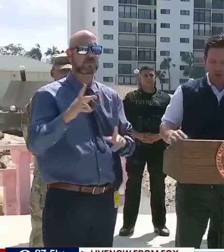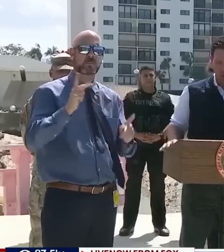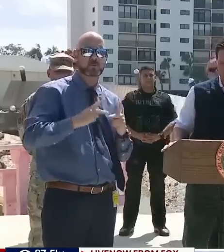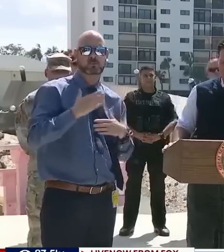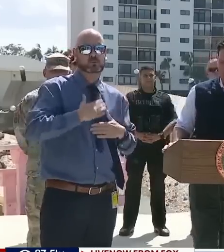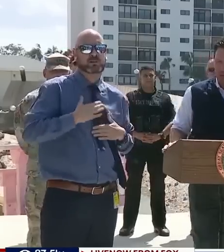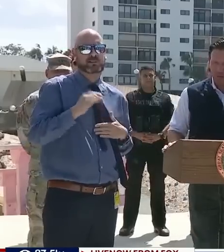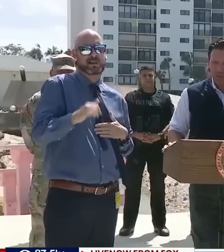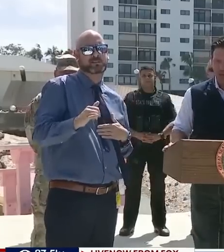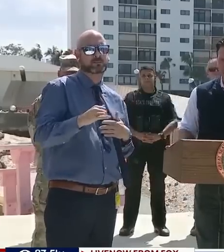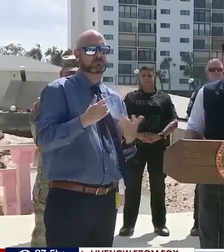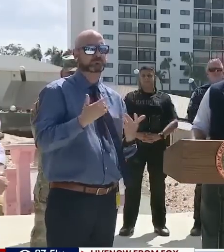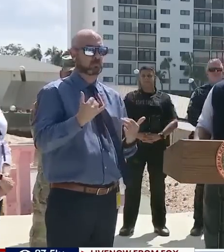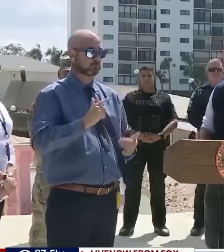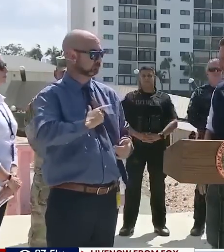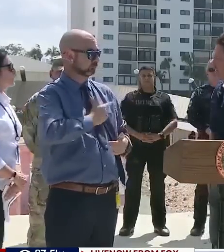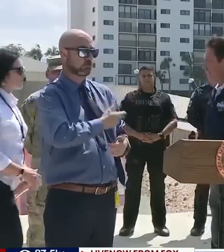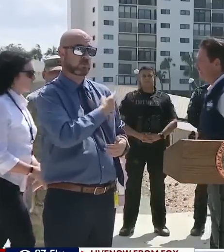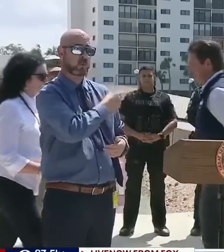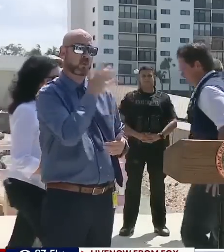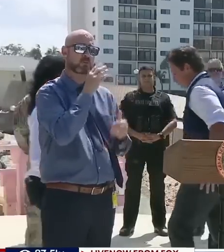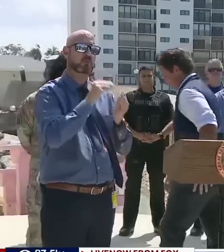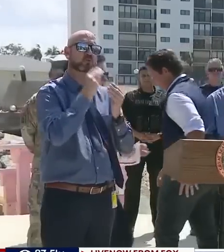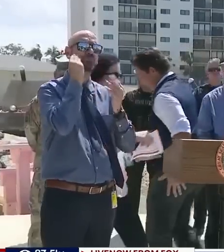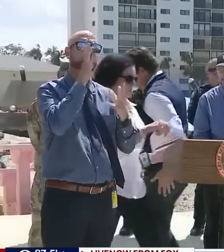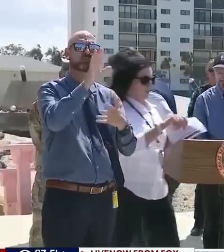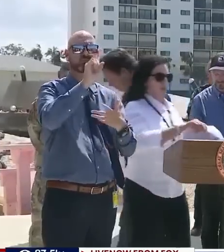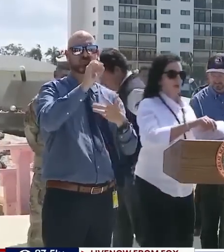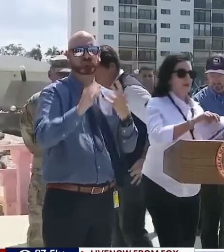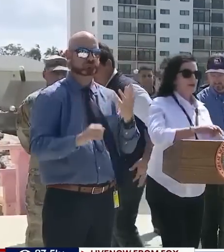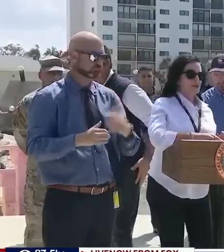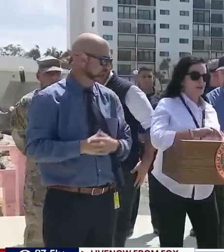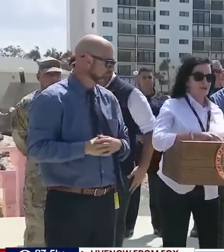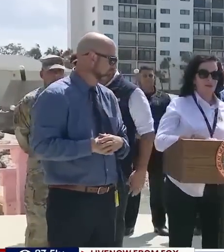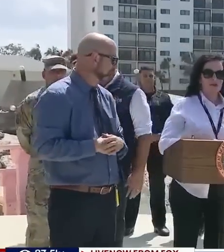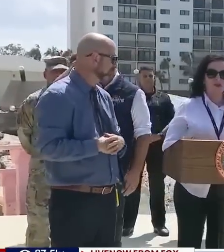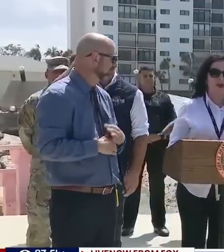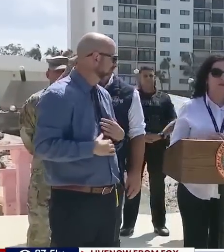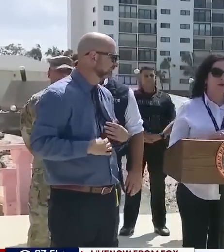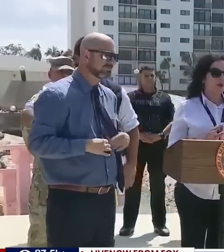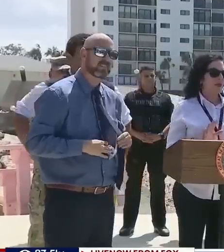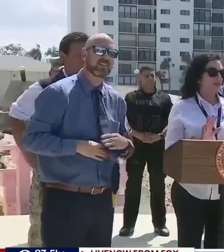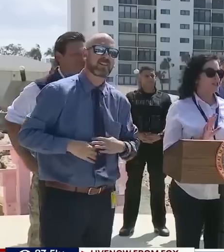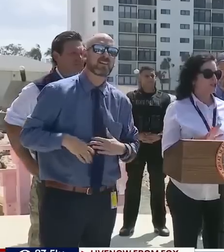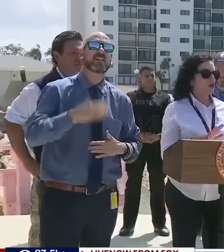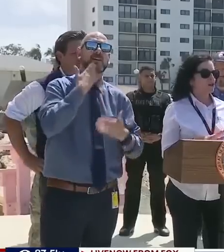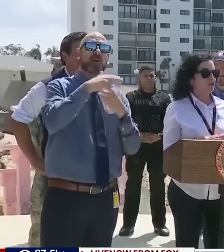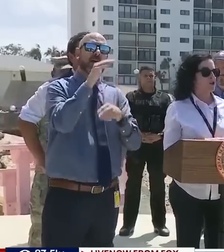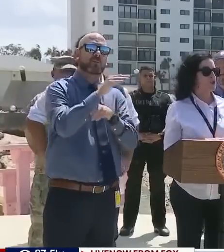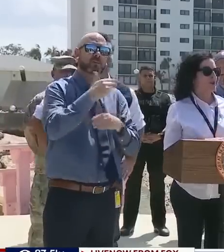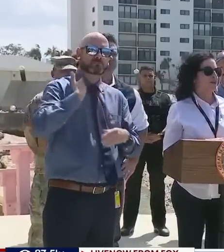you can get power on quickly. that really is something that I think a lot of people appreciate. so Melissa,